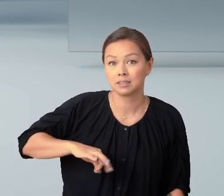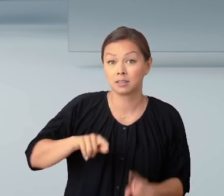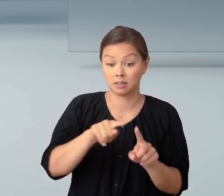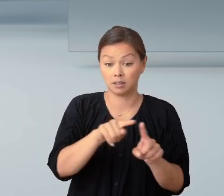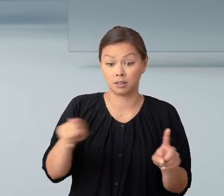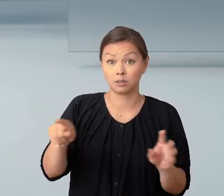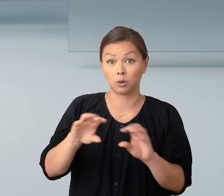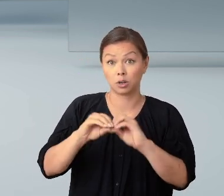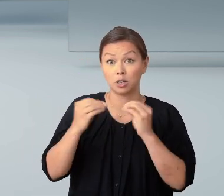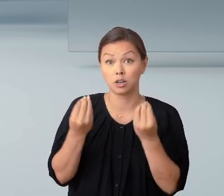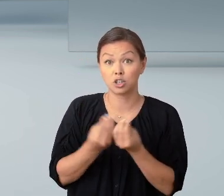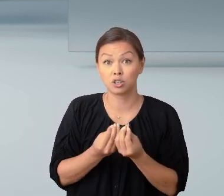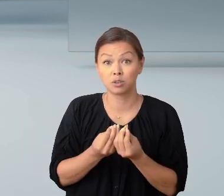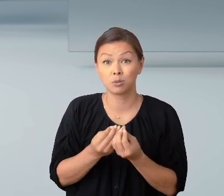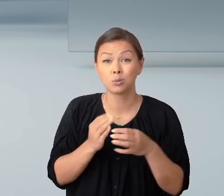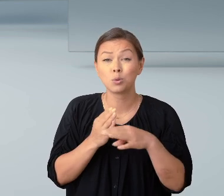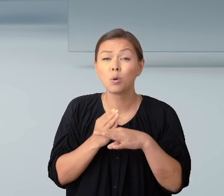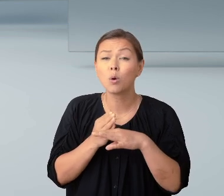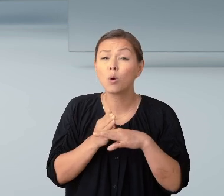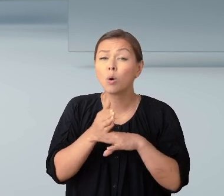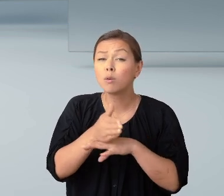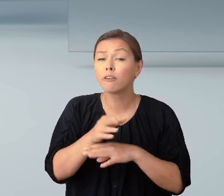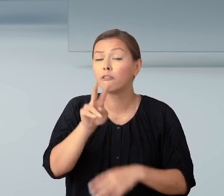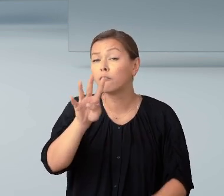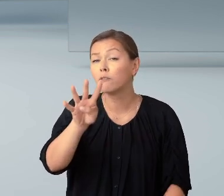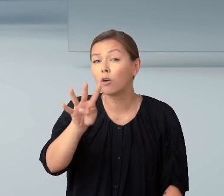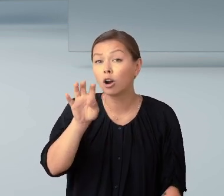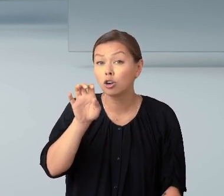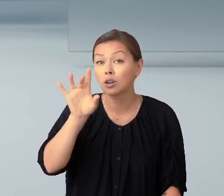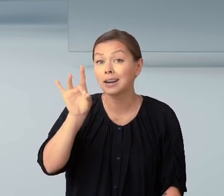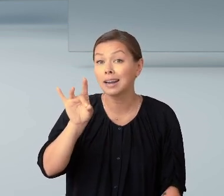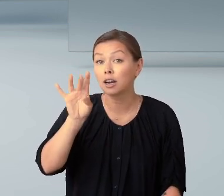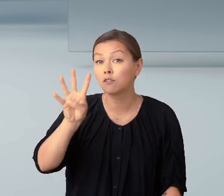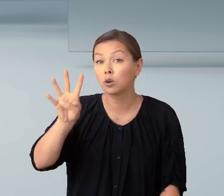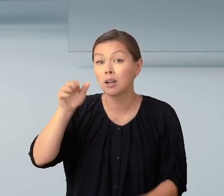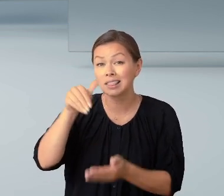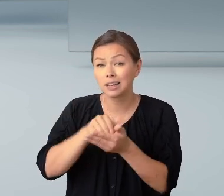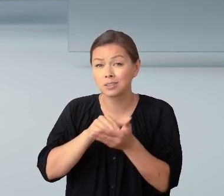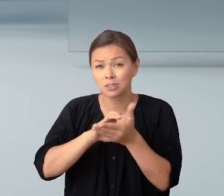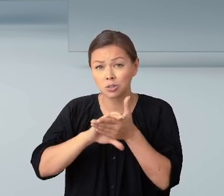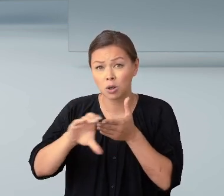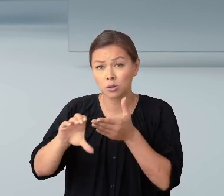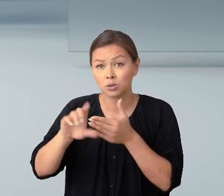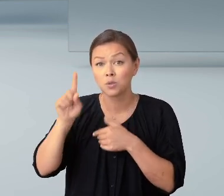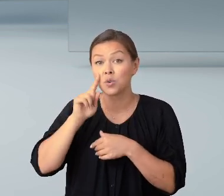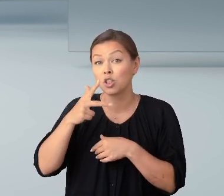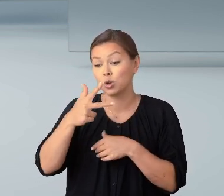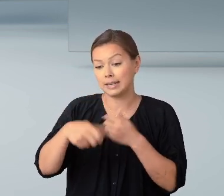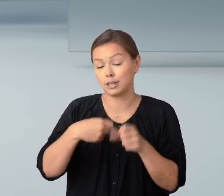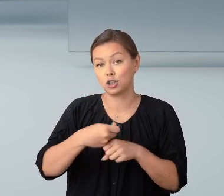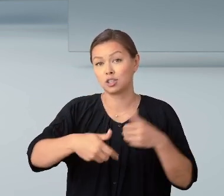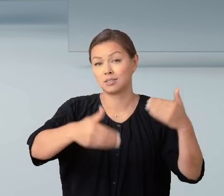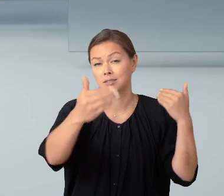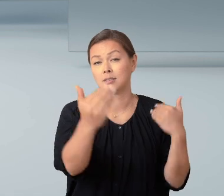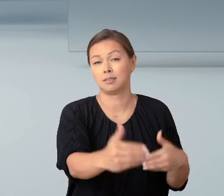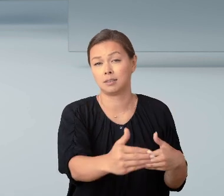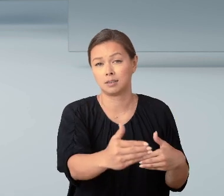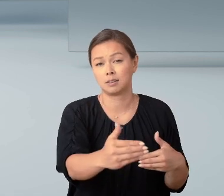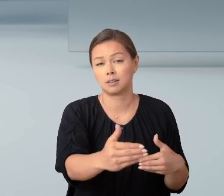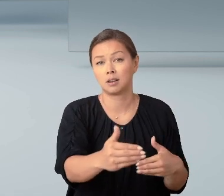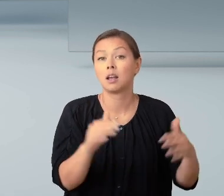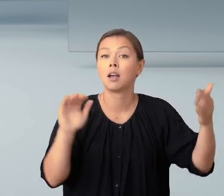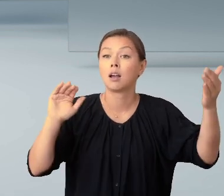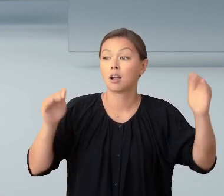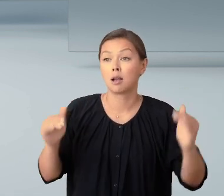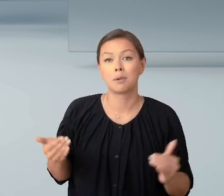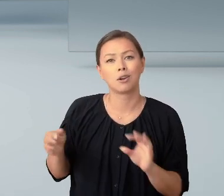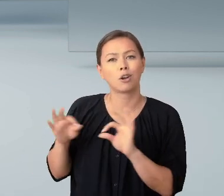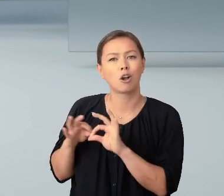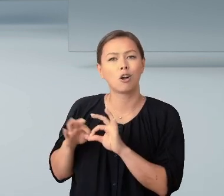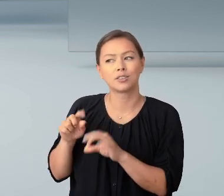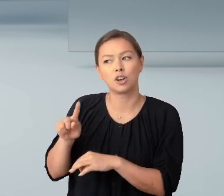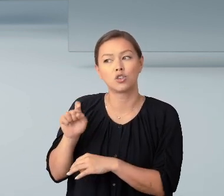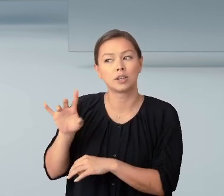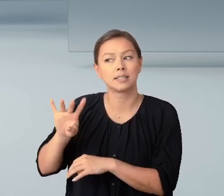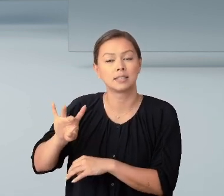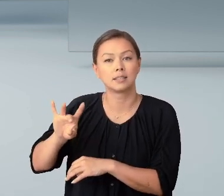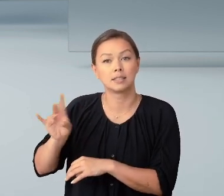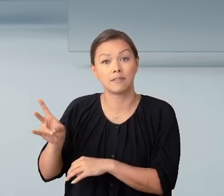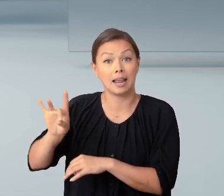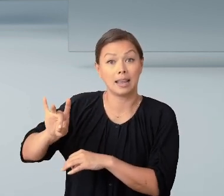benefits of over $484k over 3 years, versus cost of around $178,000,